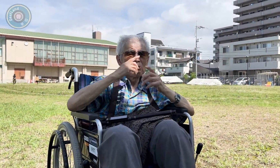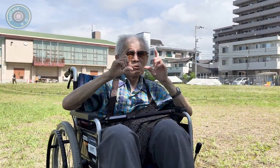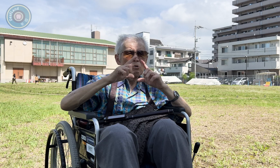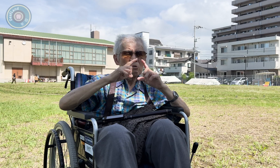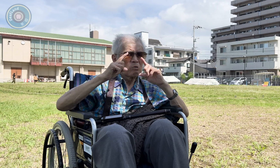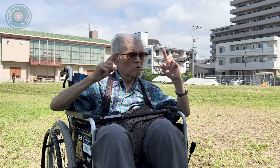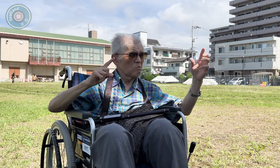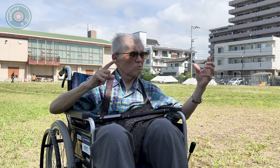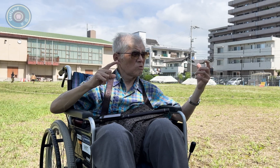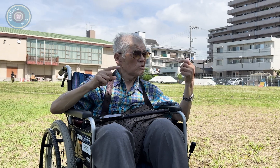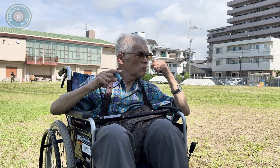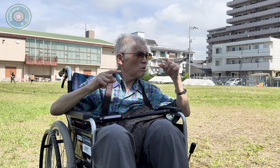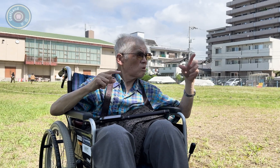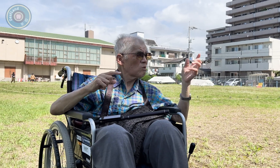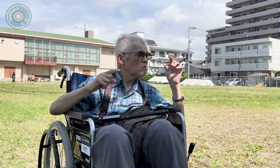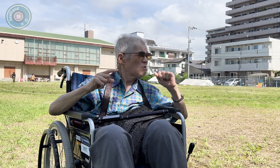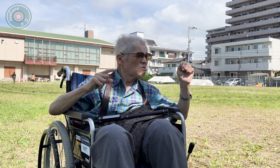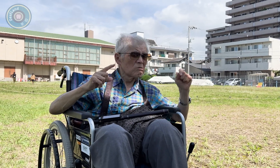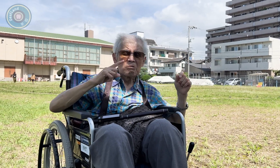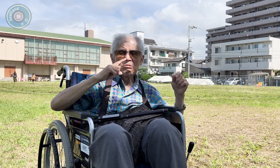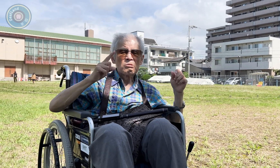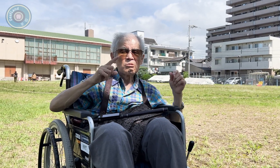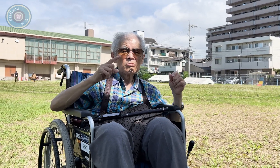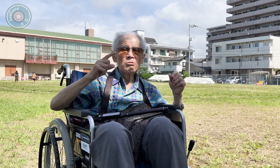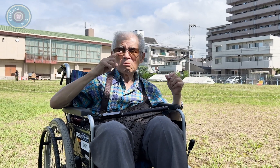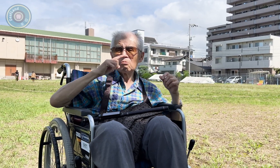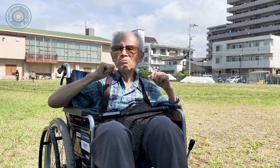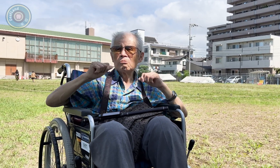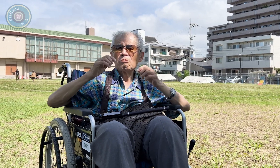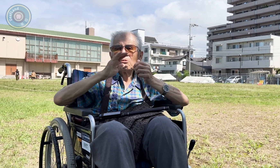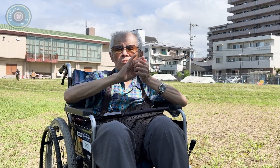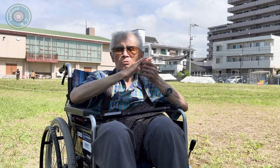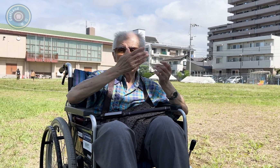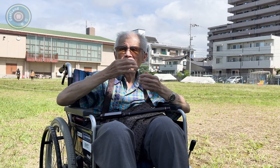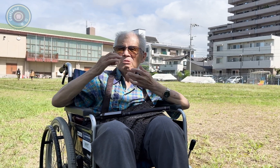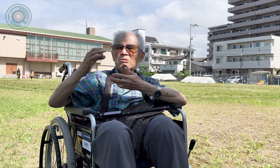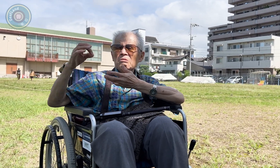I was in Tokyo for the fundraising activity